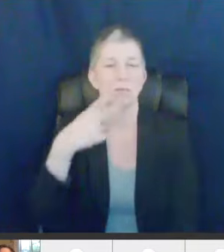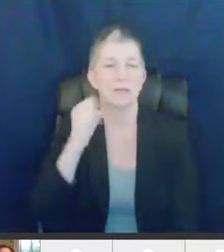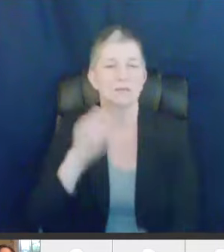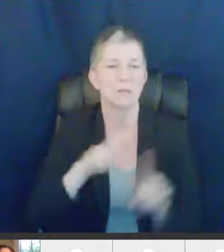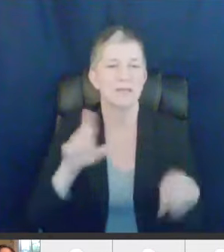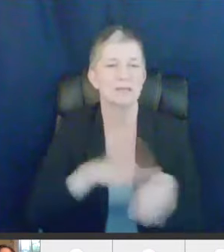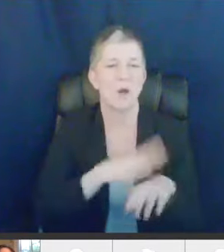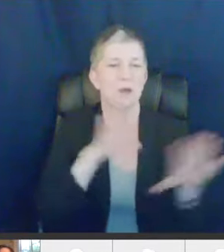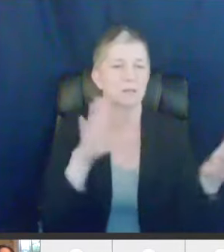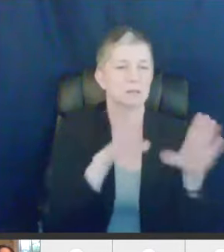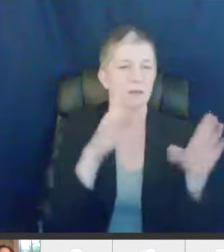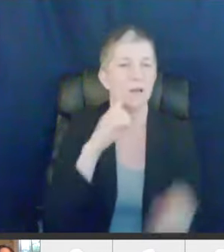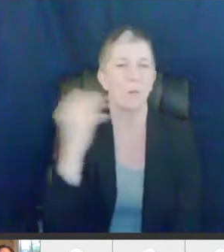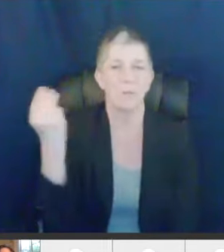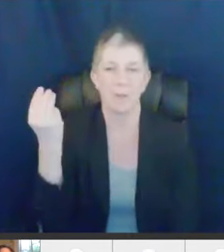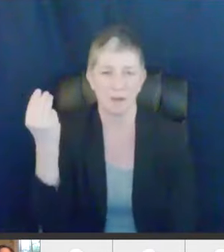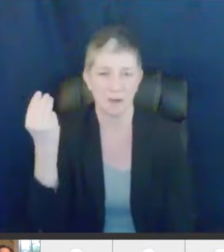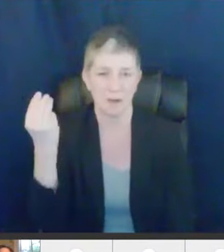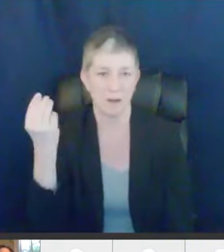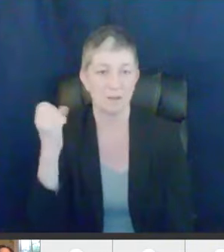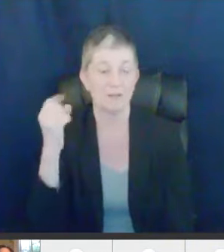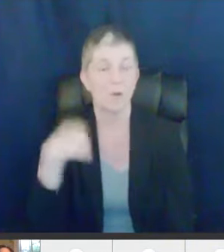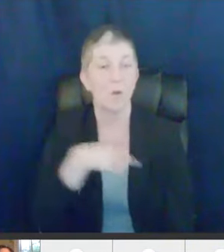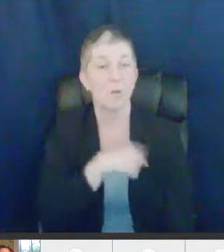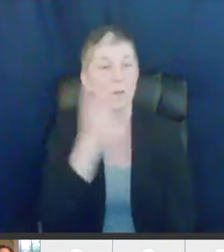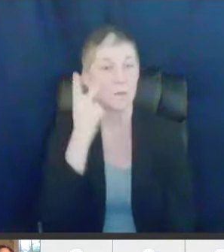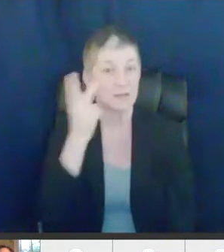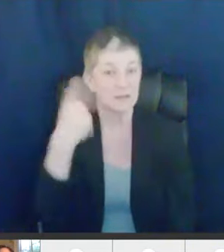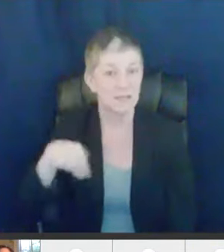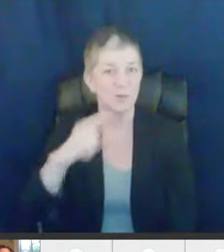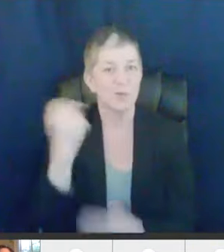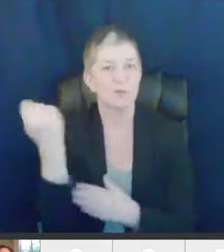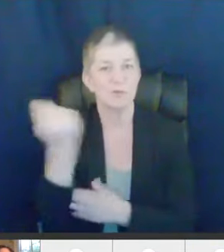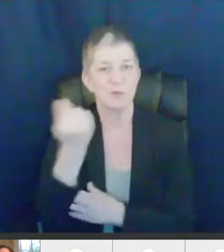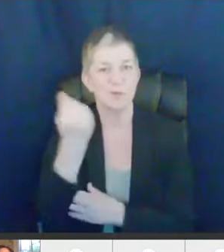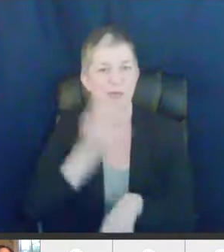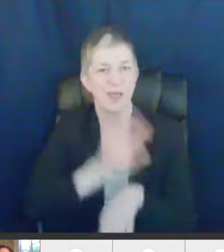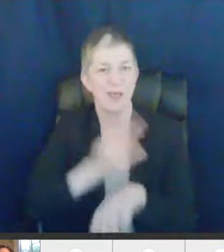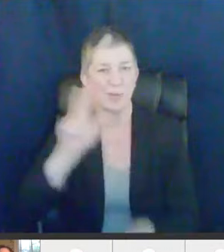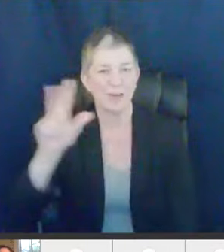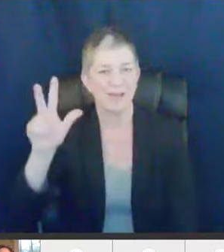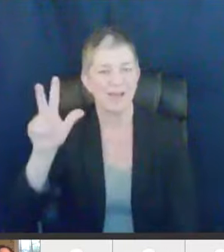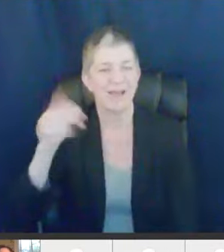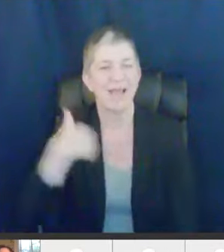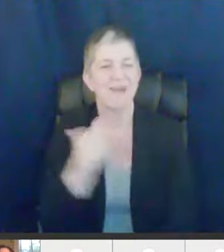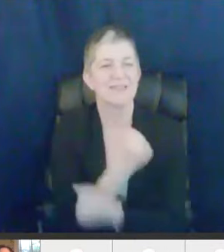Monday so we will see you Tuesday at 3 o'clock and have a safe safe weekend